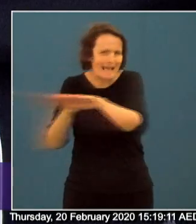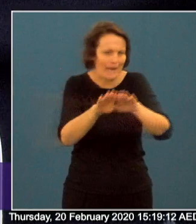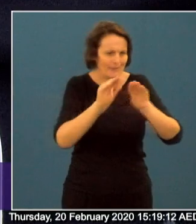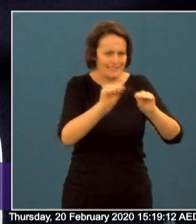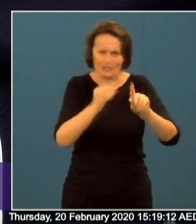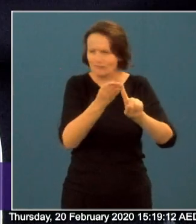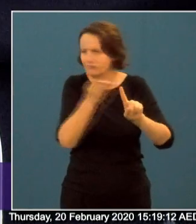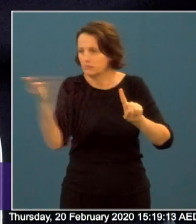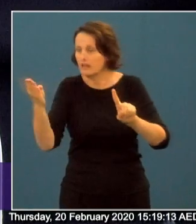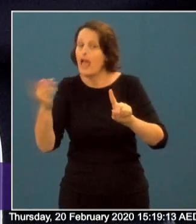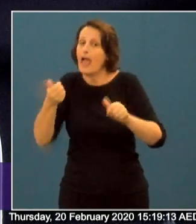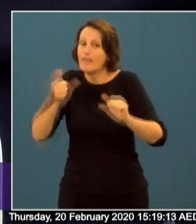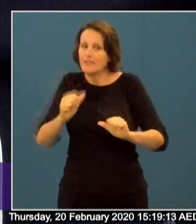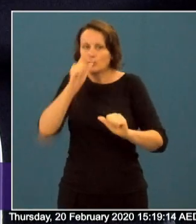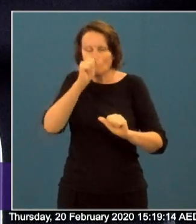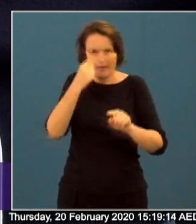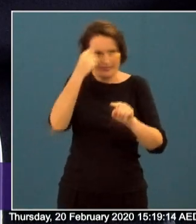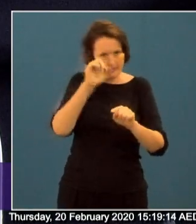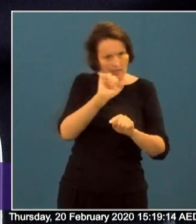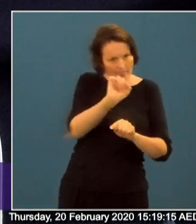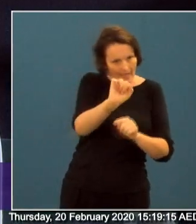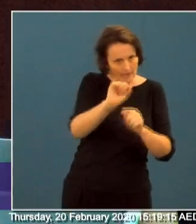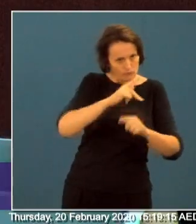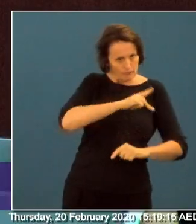across professionals — across the professions. All right.